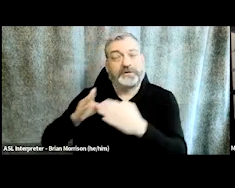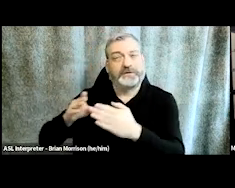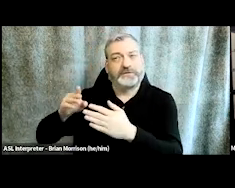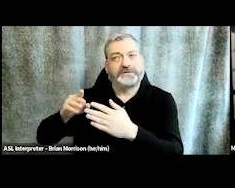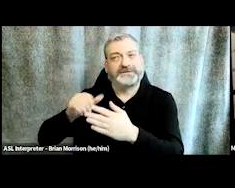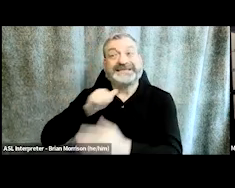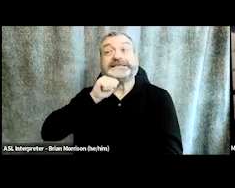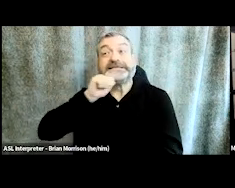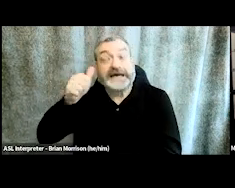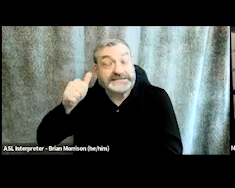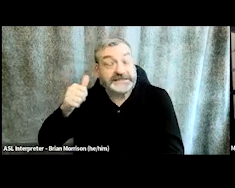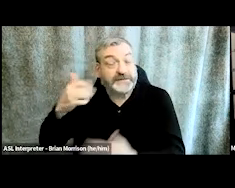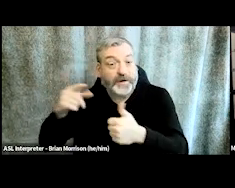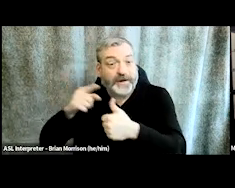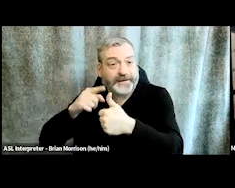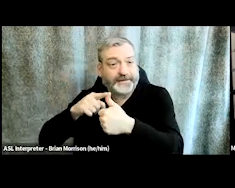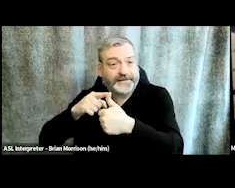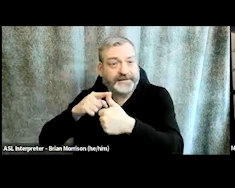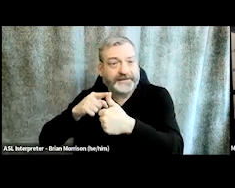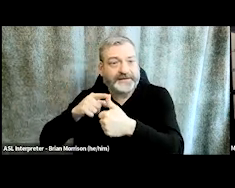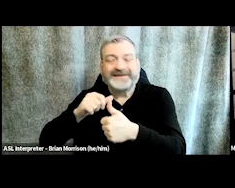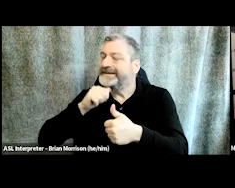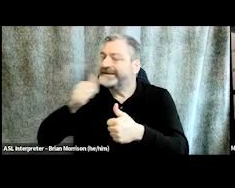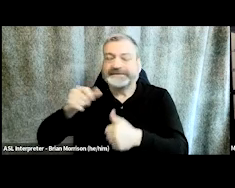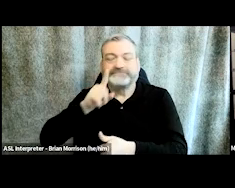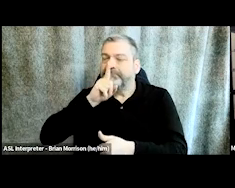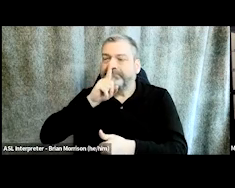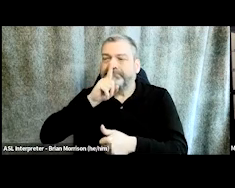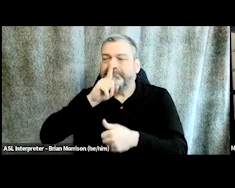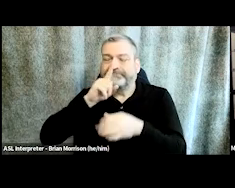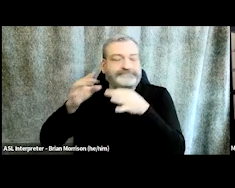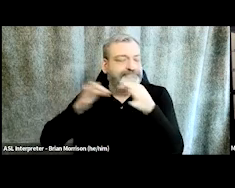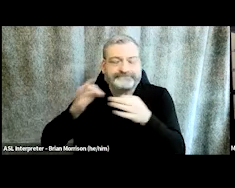First, it does not define digital access or how accessible modern technologies must